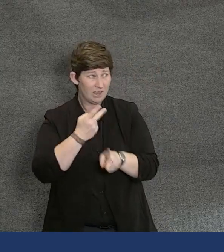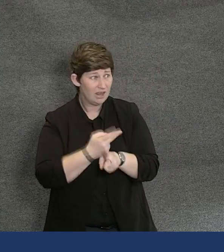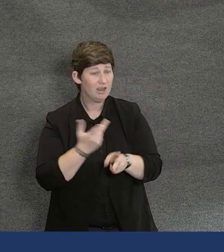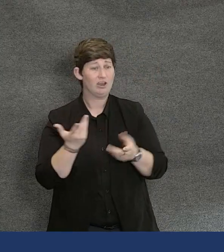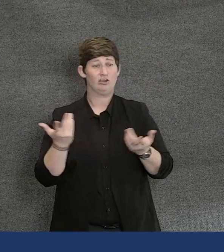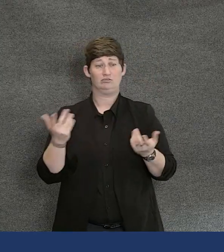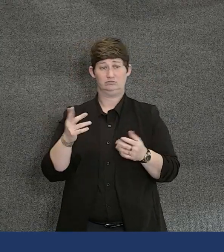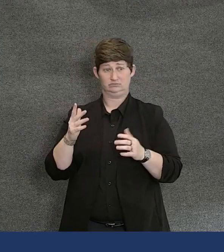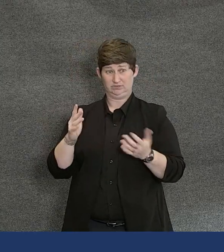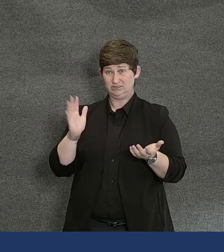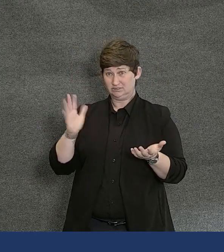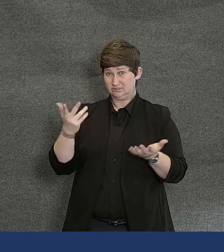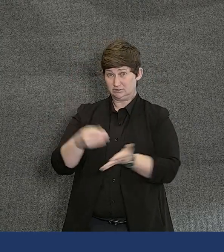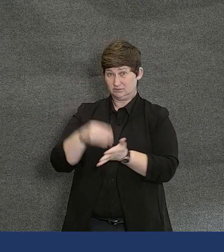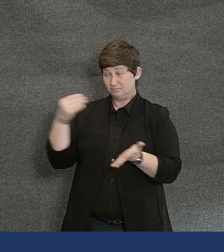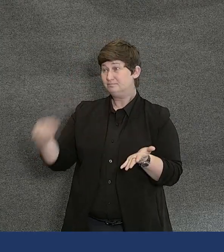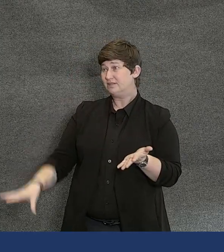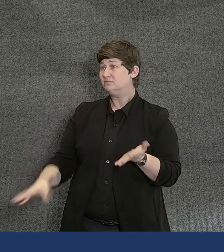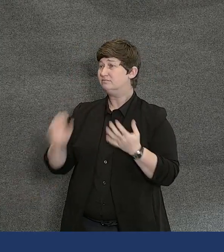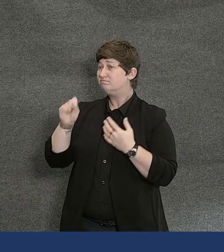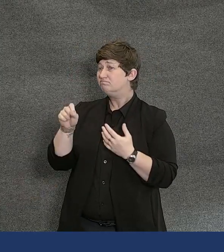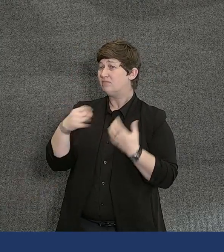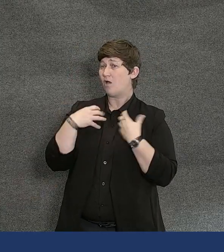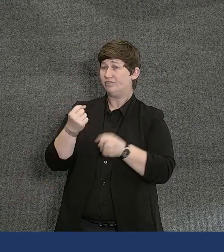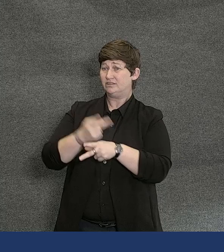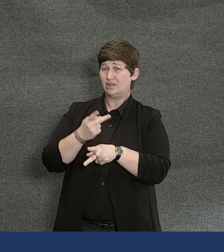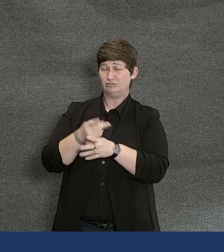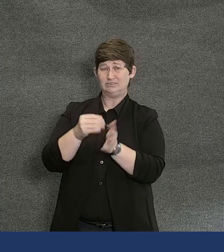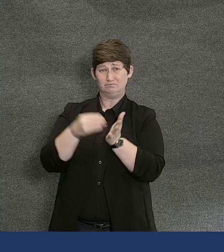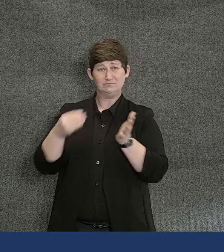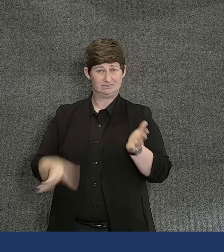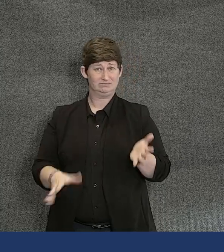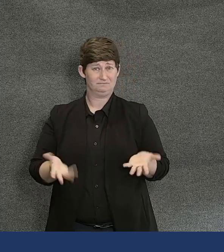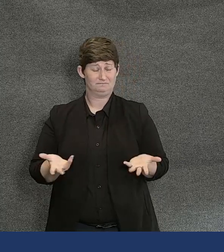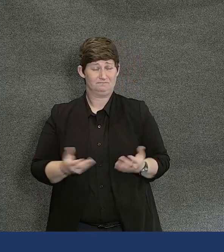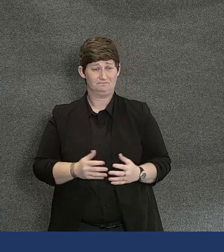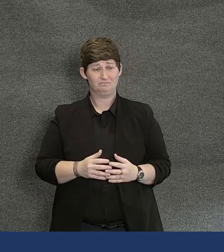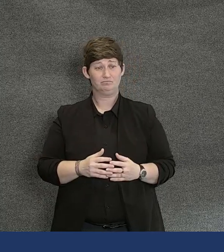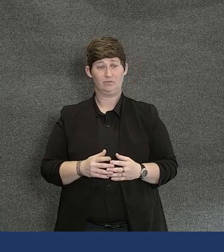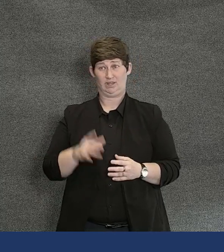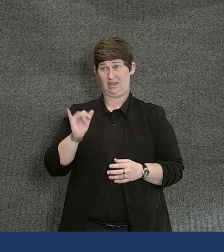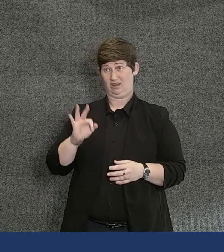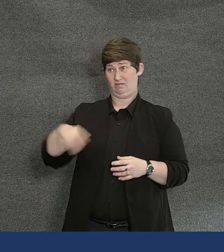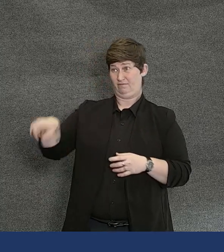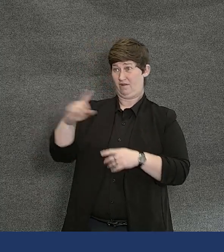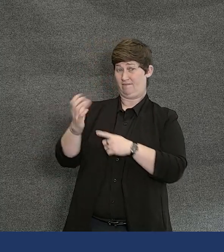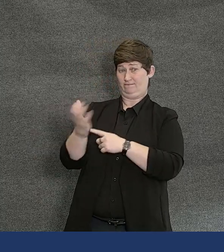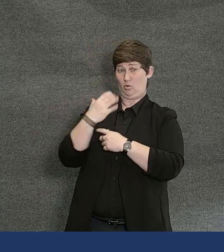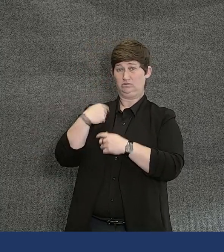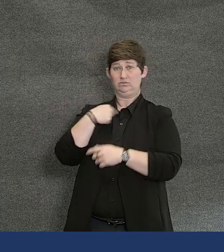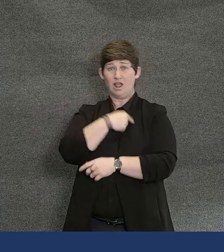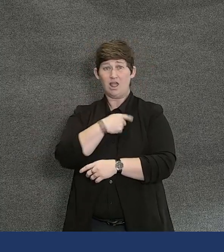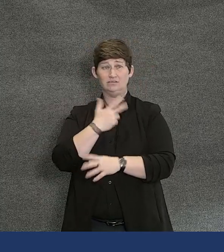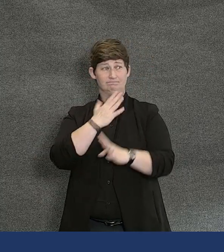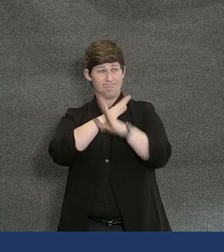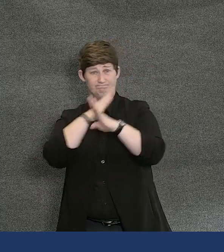expensive, forced to not be able to afford our lives because